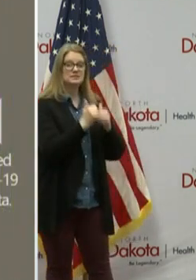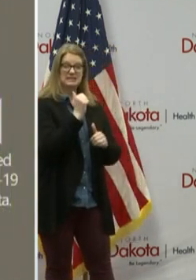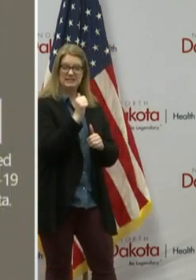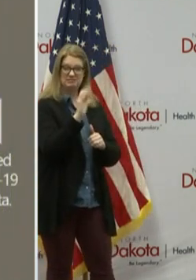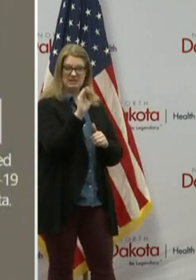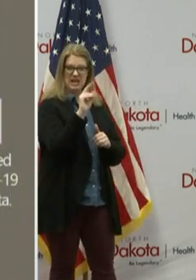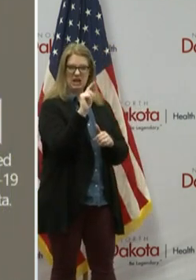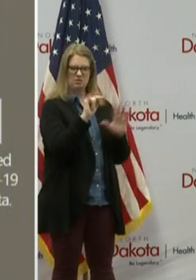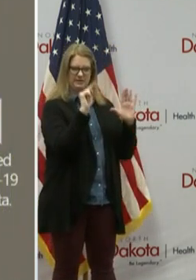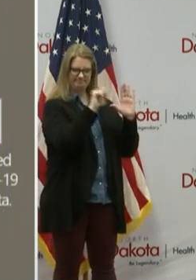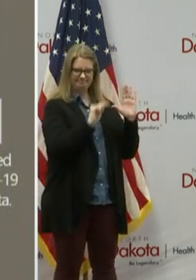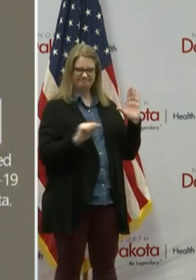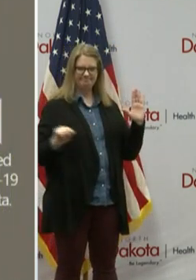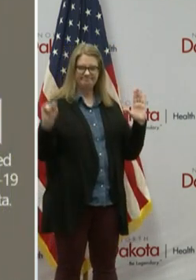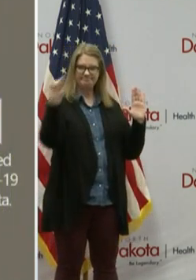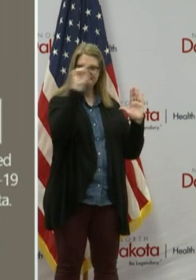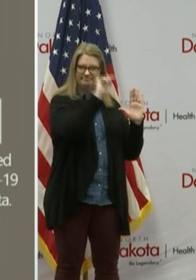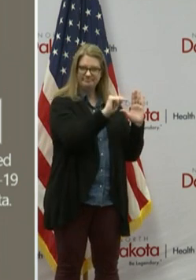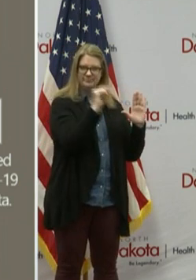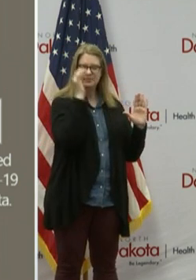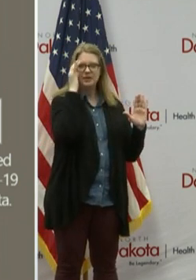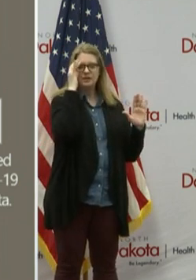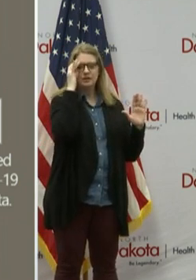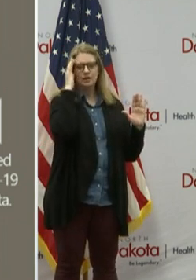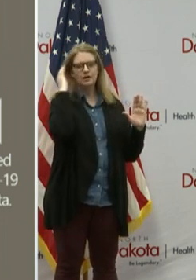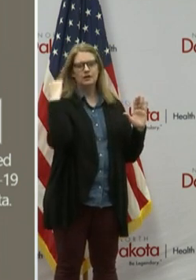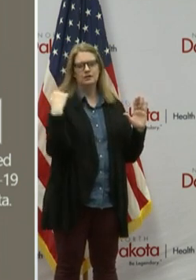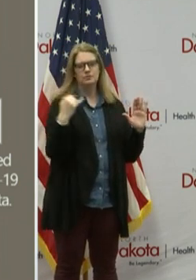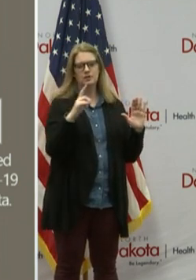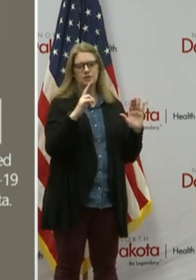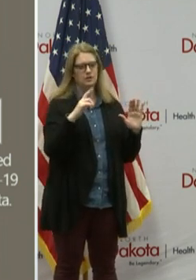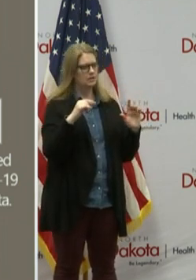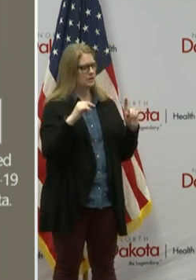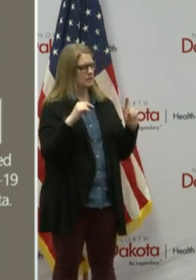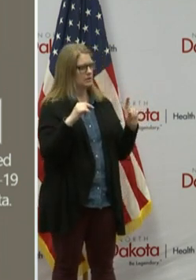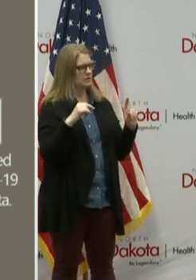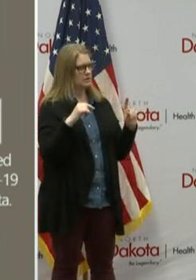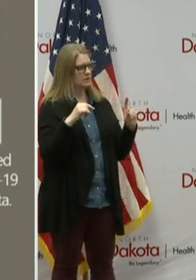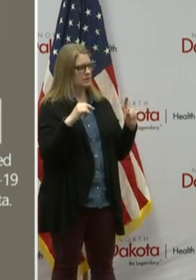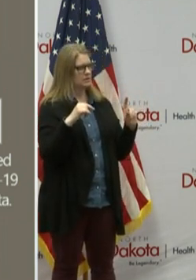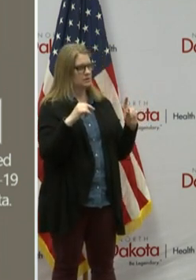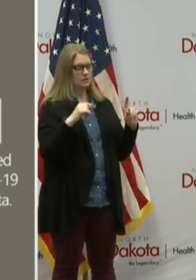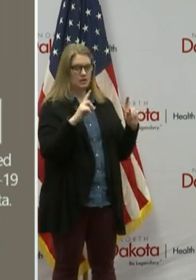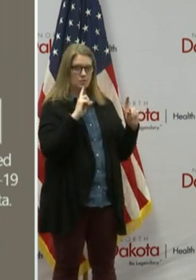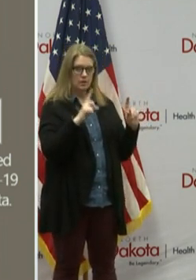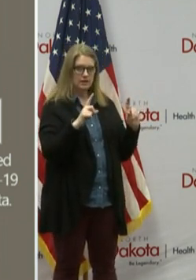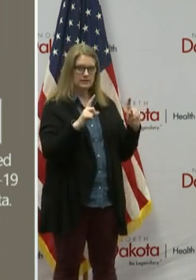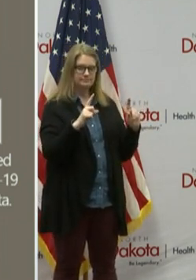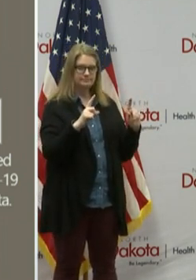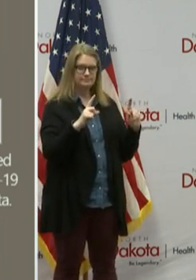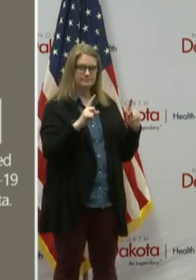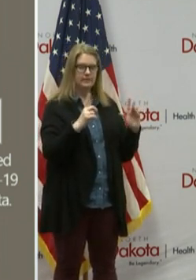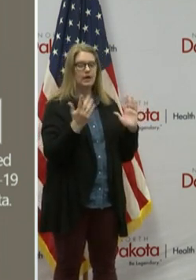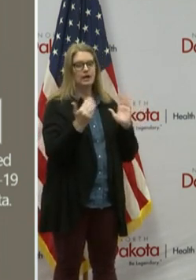GRATEFUL AGAIN WE HAD NO DEATH NOTICE LAST 24 HOURS. WHEN WE LOOK AT CASES BY CO WHEN WE LOOK AT CASES BY